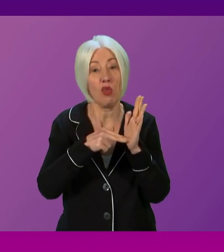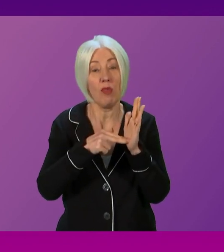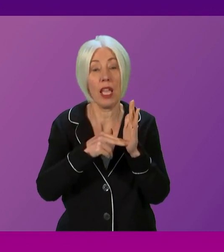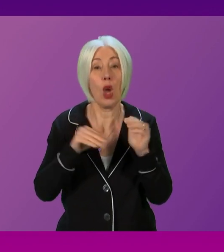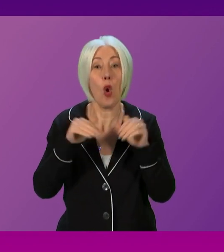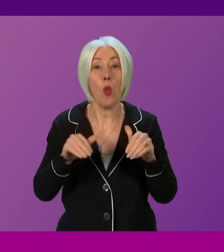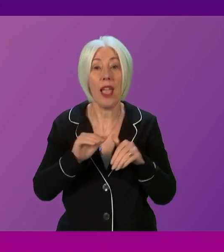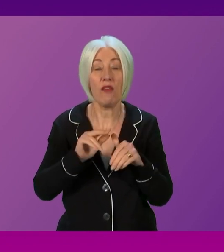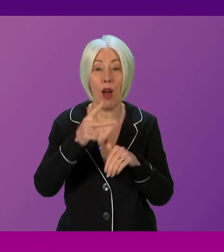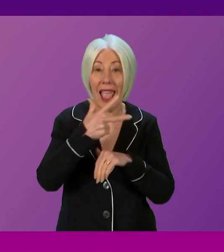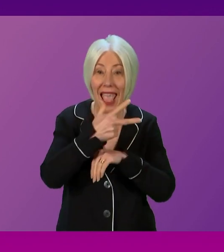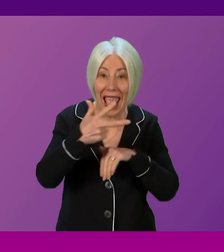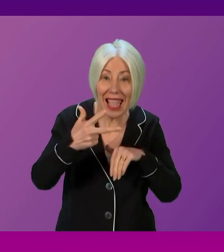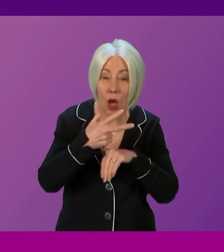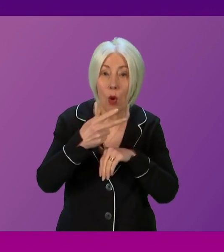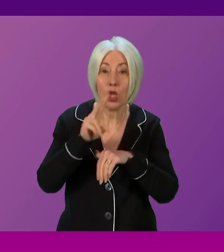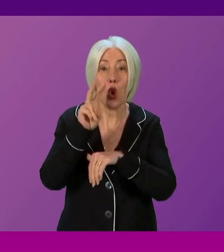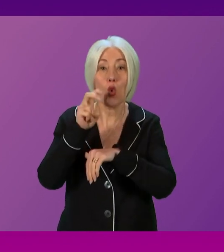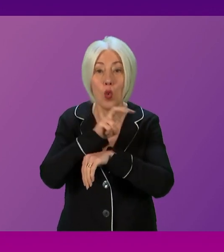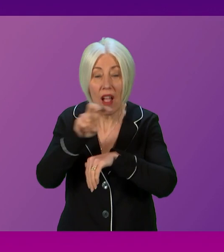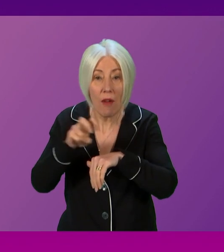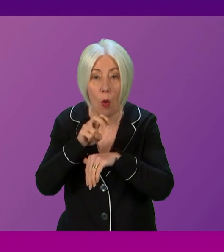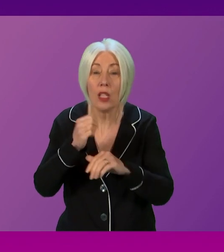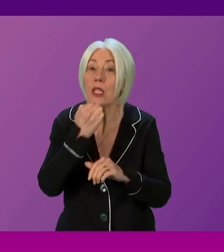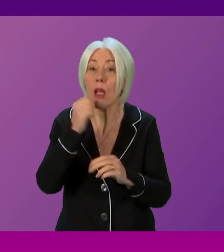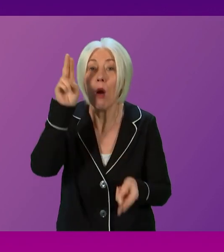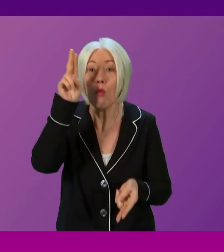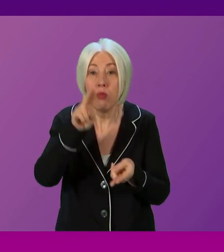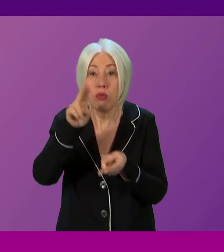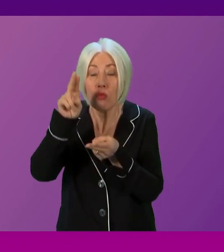than eight hours and more than 12 hours have each fallen by about 40 per cent.